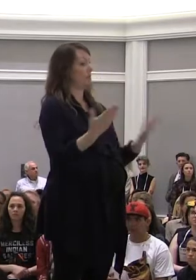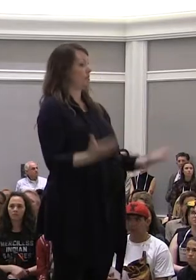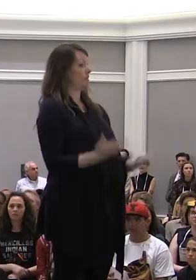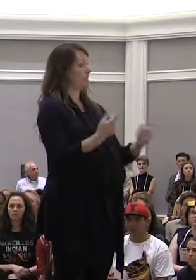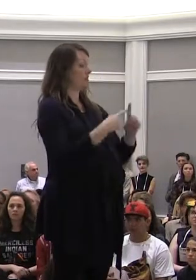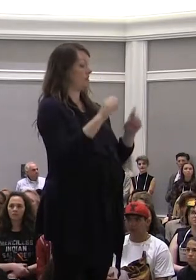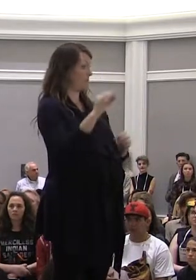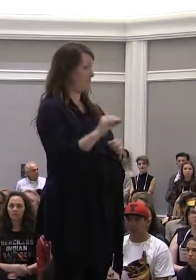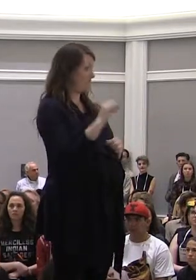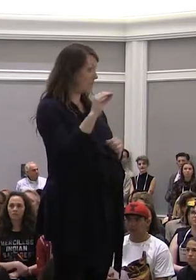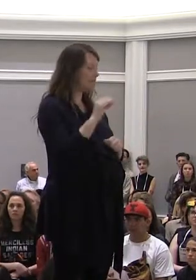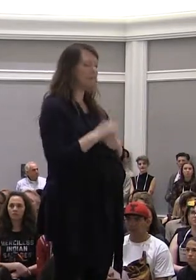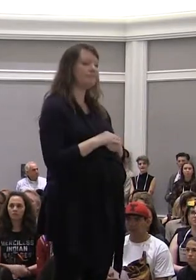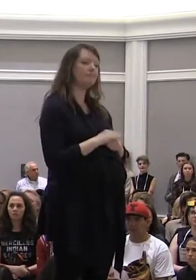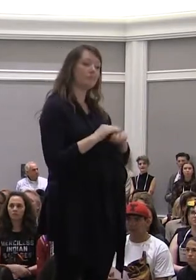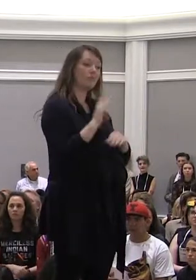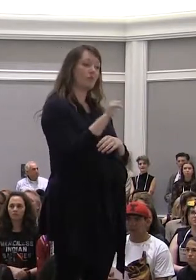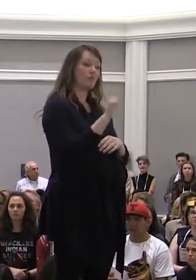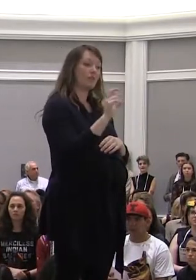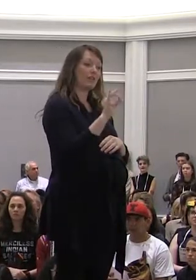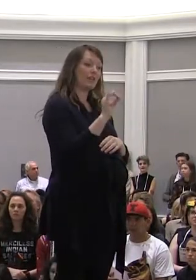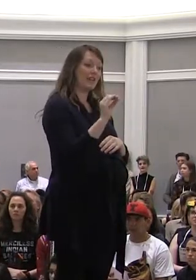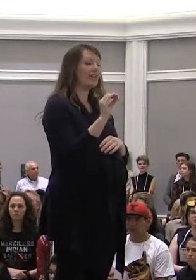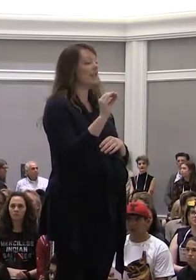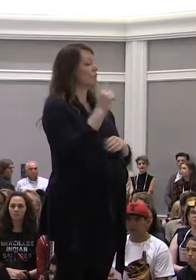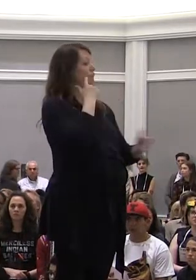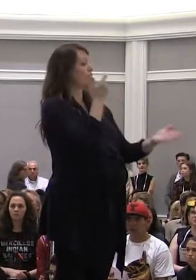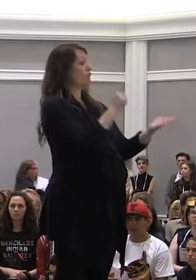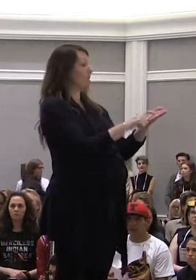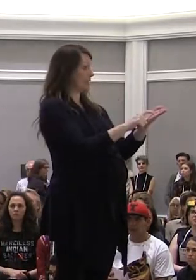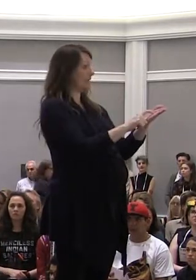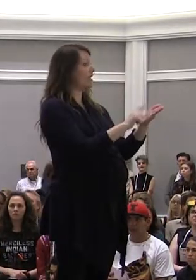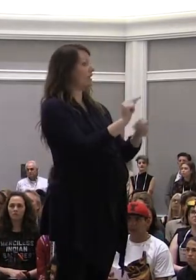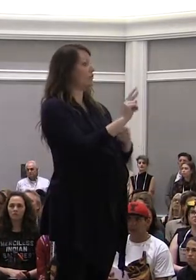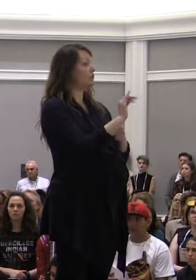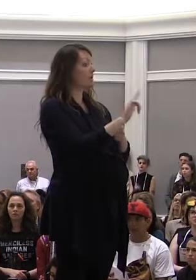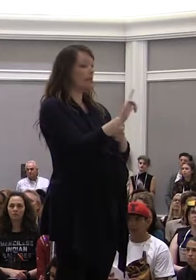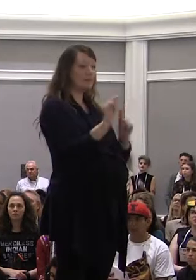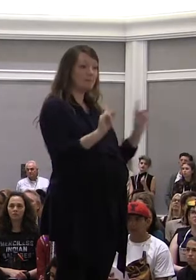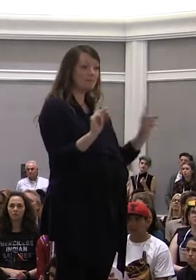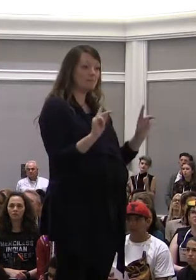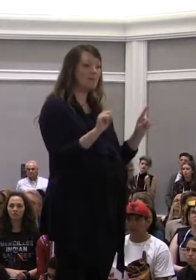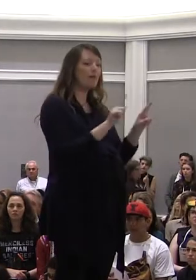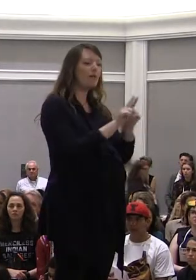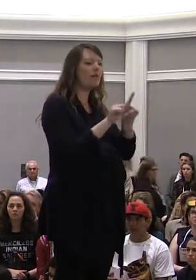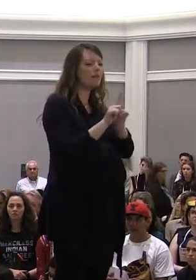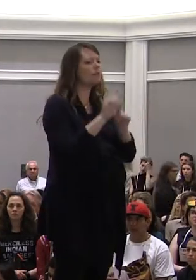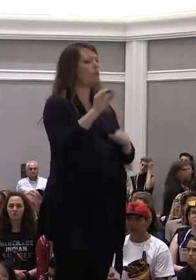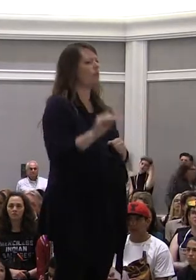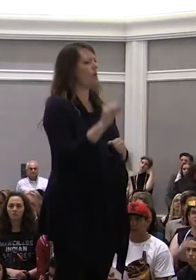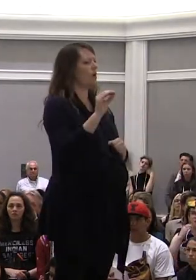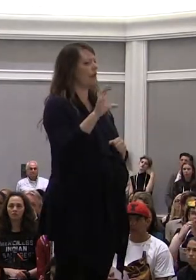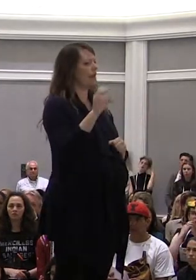of over 380 recognized tribal folks, as well as the Oregon Confederated tribes.